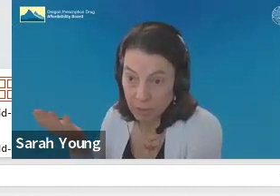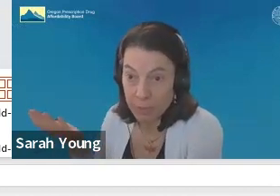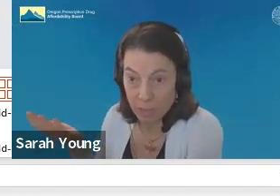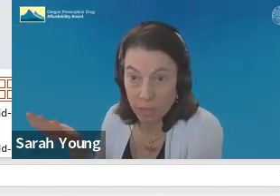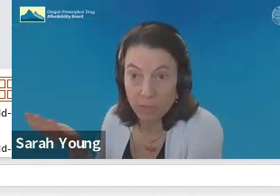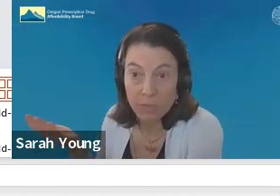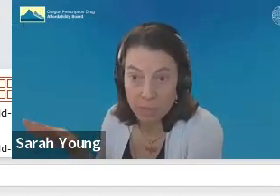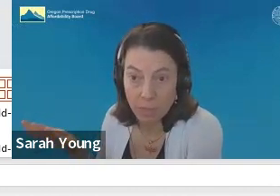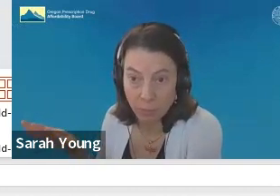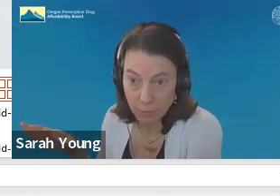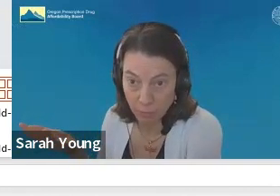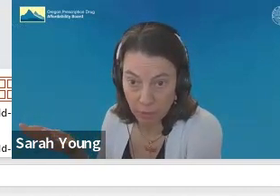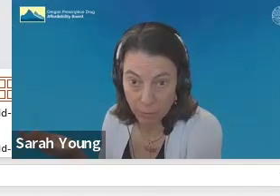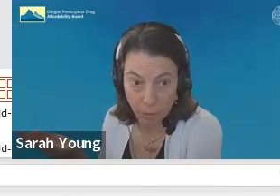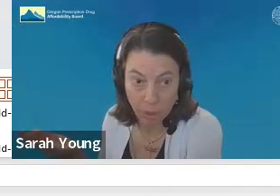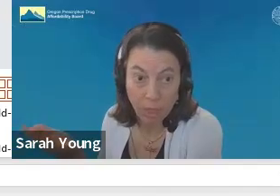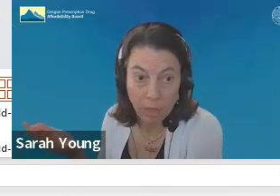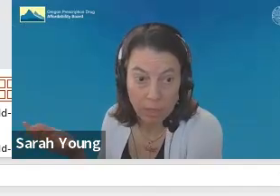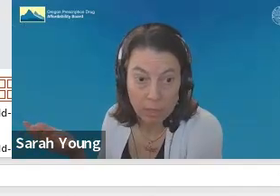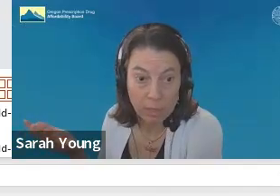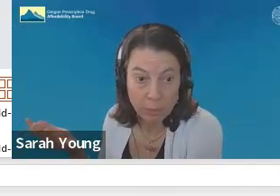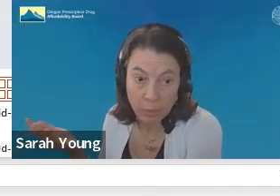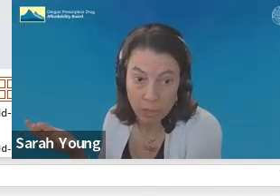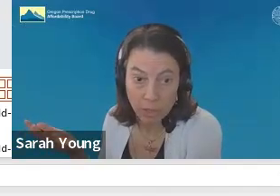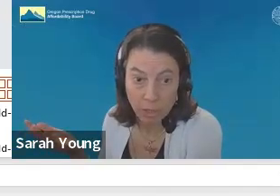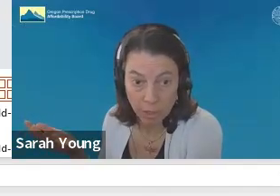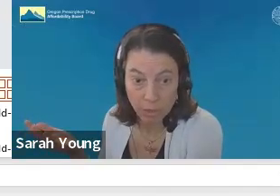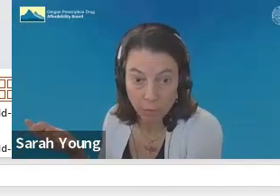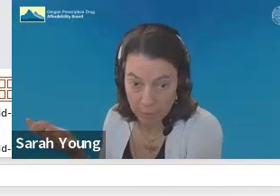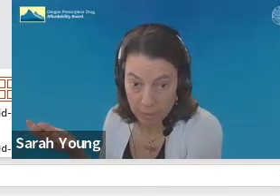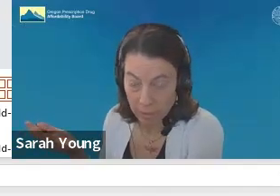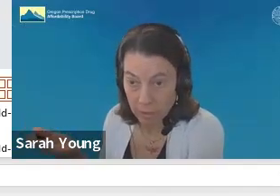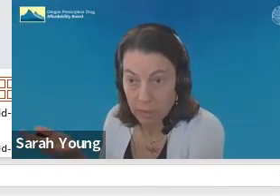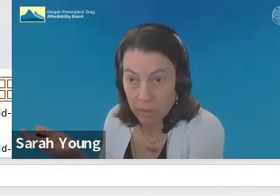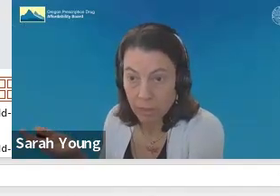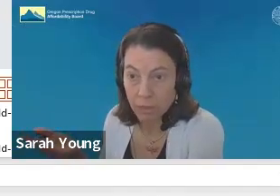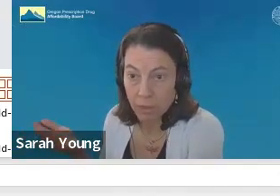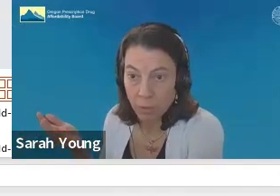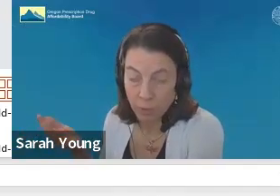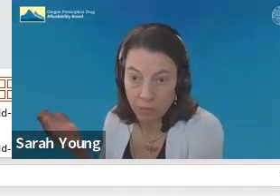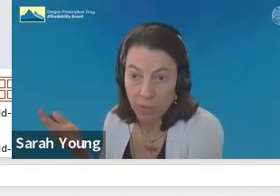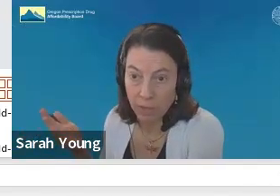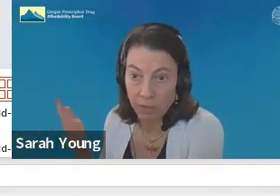the limitations of the data that we have available is especially on race and ethnicity. We have a lot